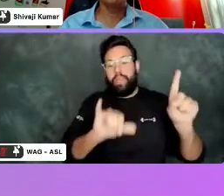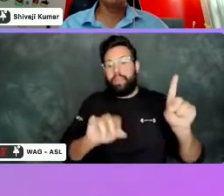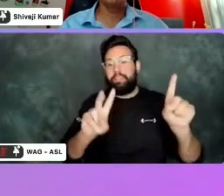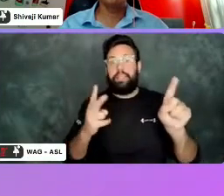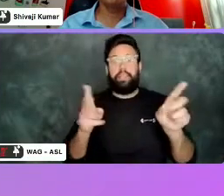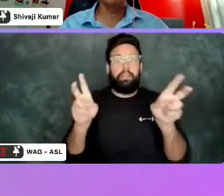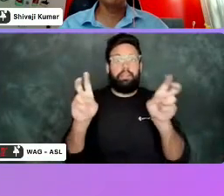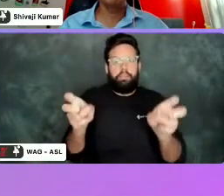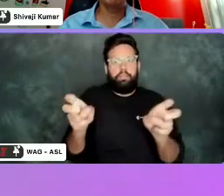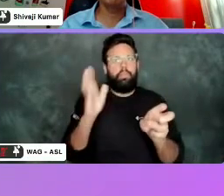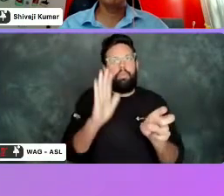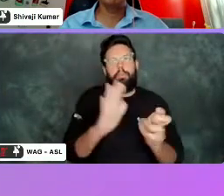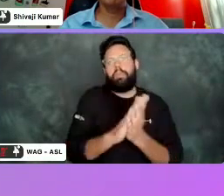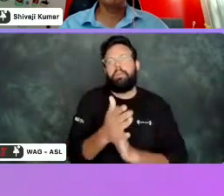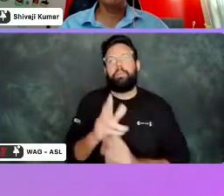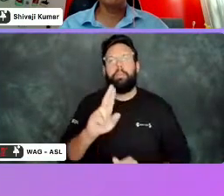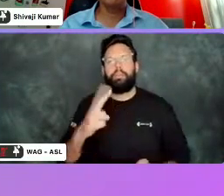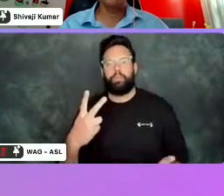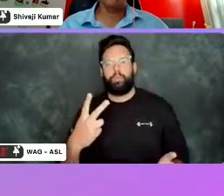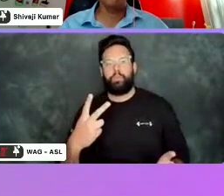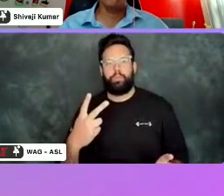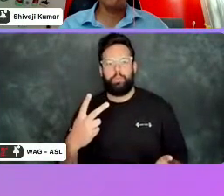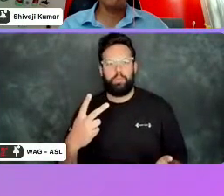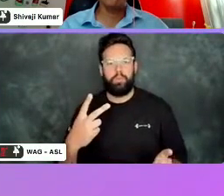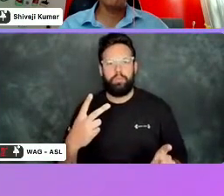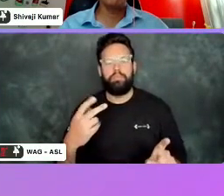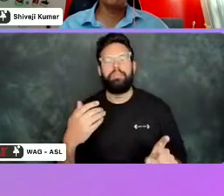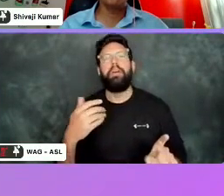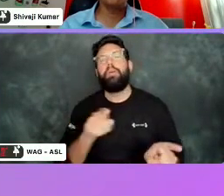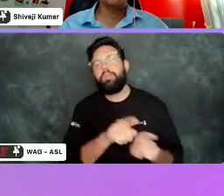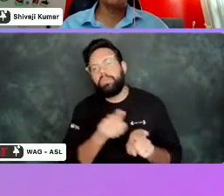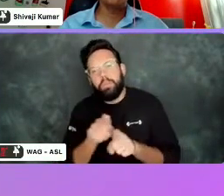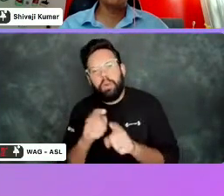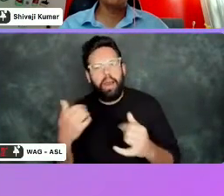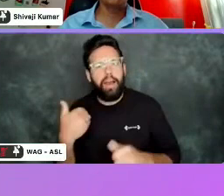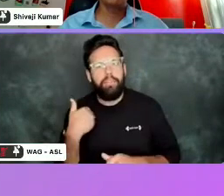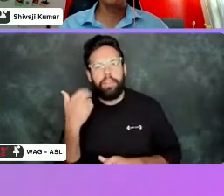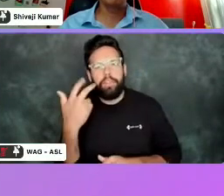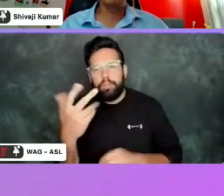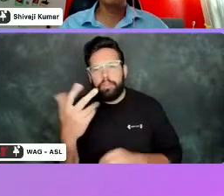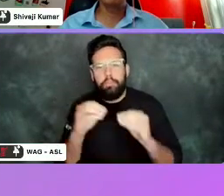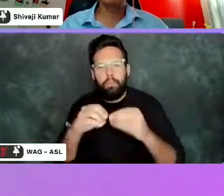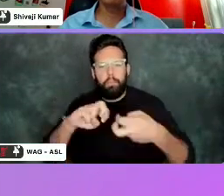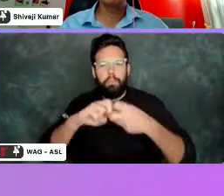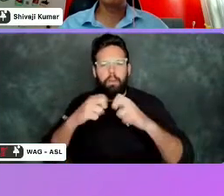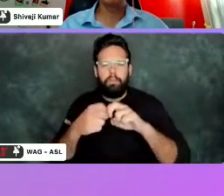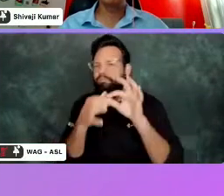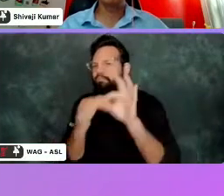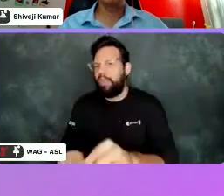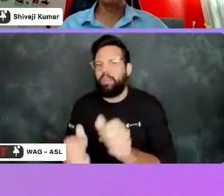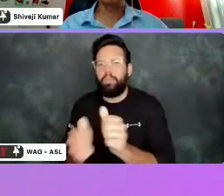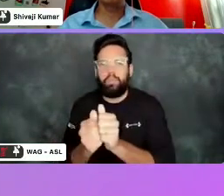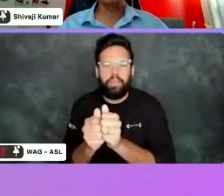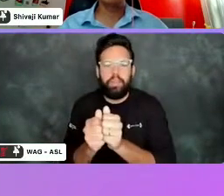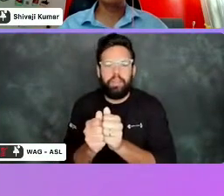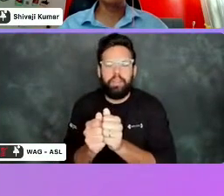we also have three more problems with headings. Oops. And we have the...